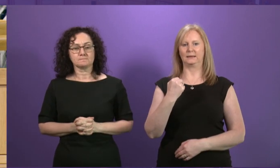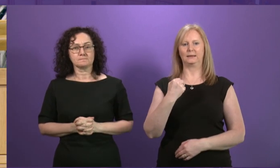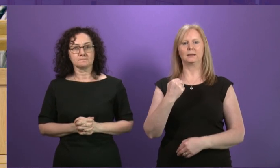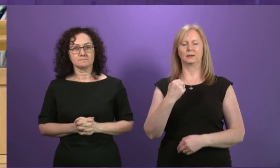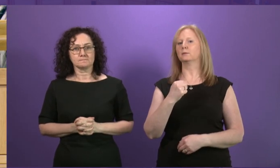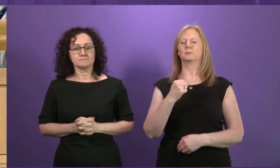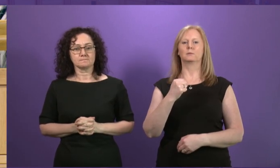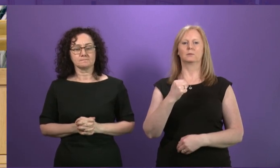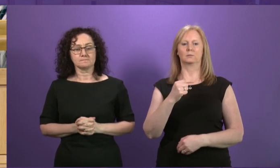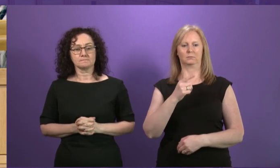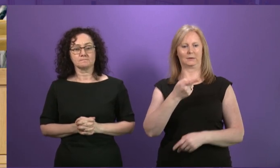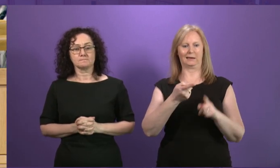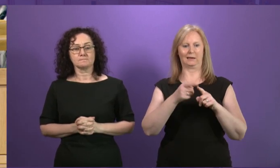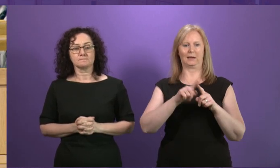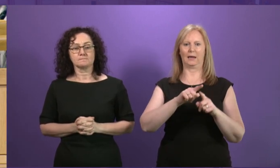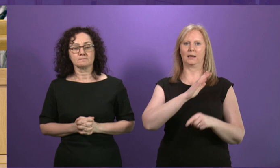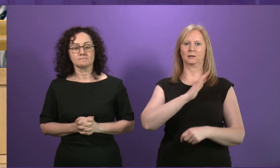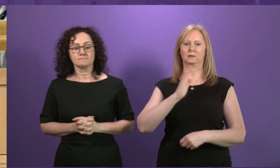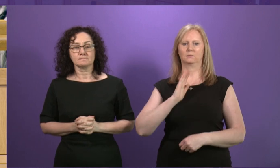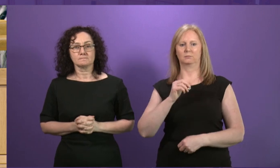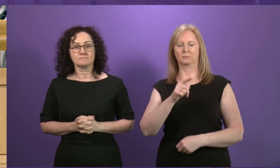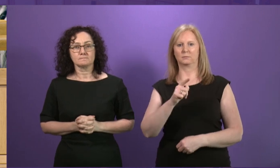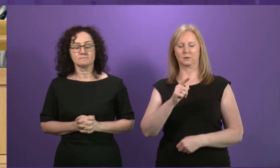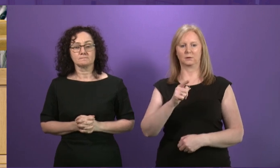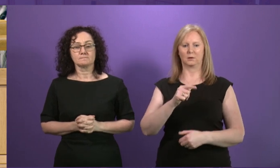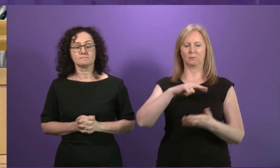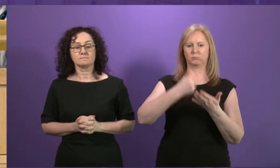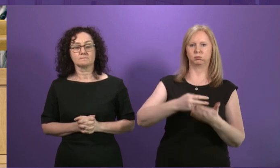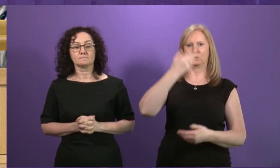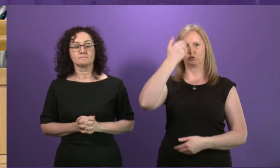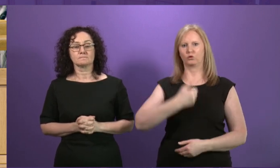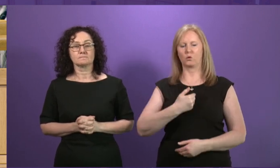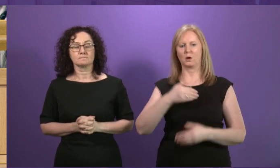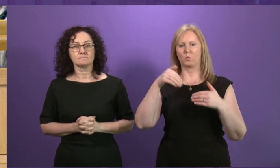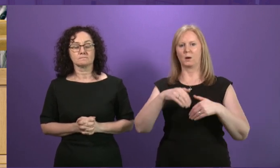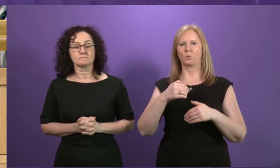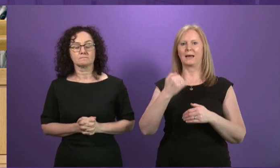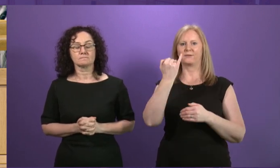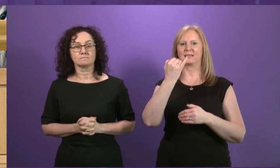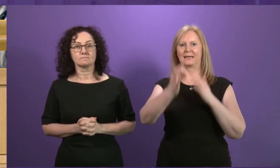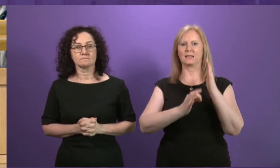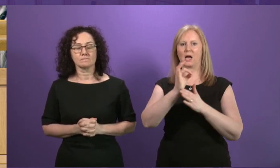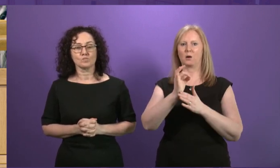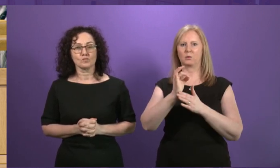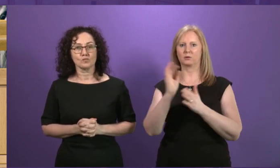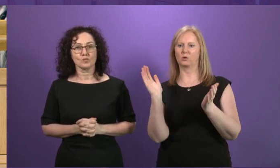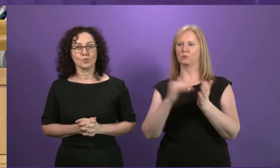armed forces veteran, collapsed from a suspected stroke. He waited just under six hours for an ambulance to arrive at his home in Milngavie, after